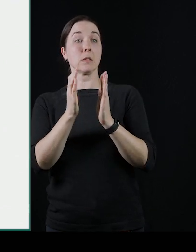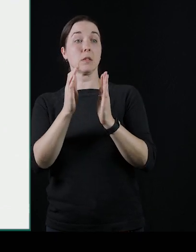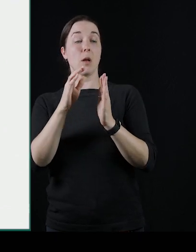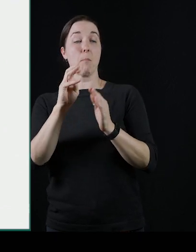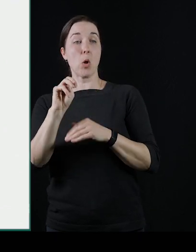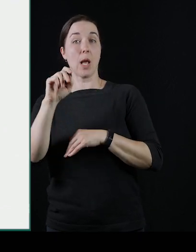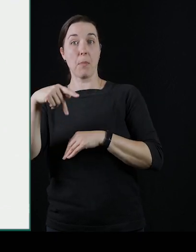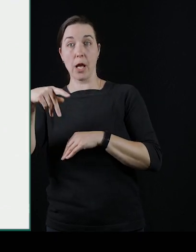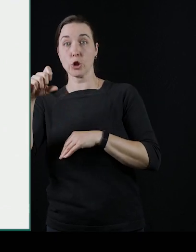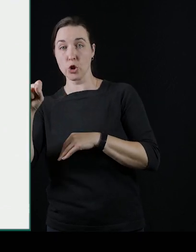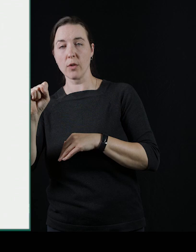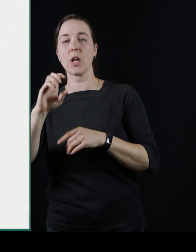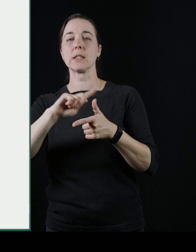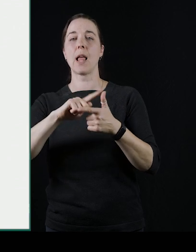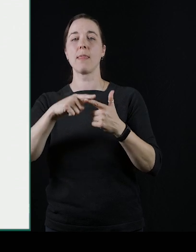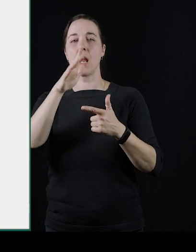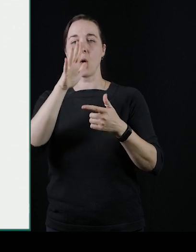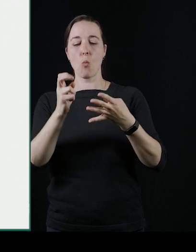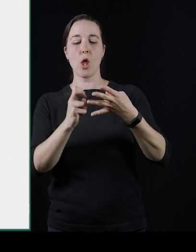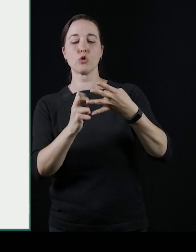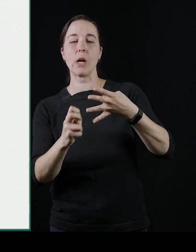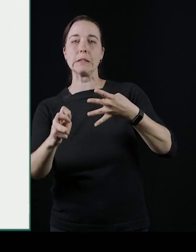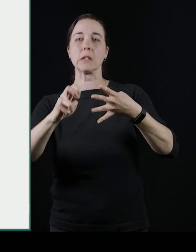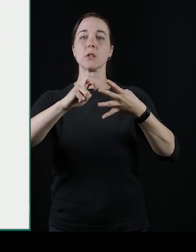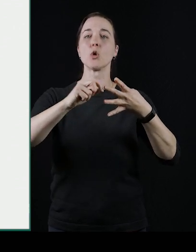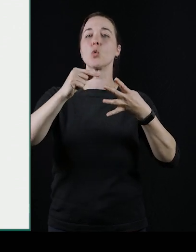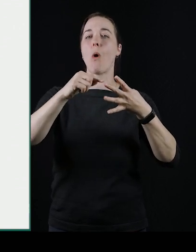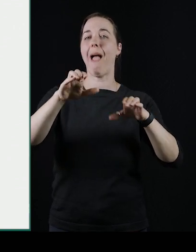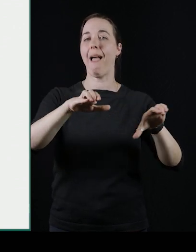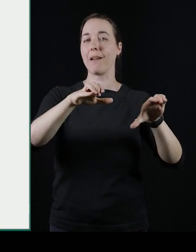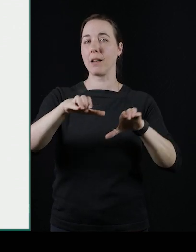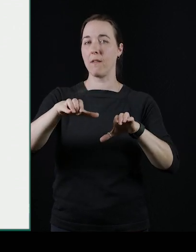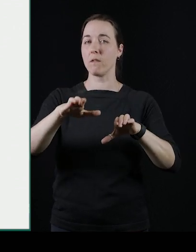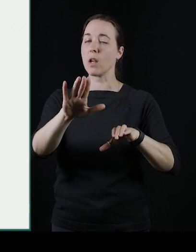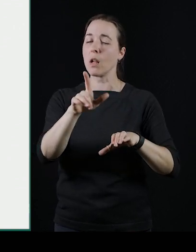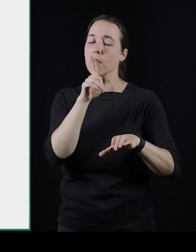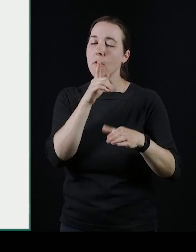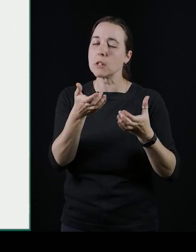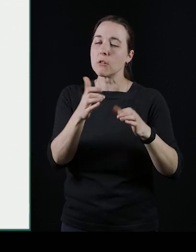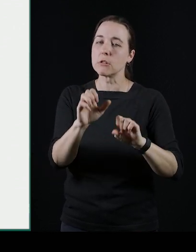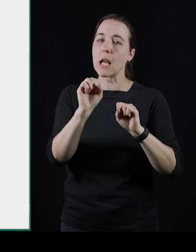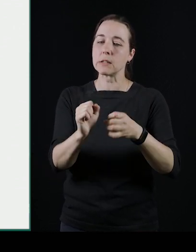from standing by will transition to do active, right? There is that sense that we can transition